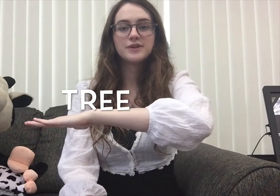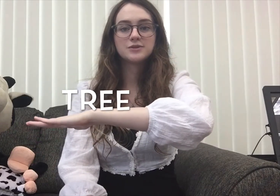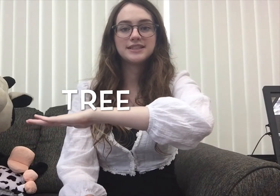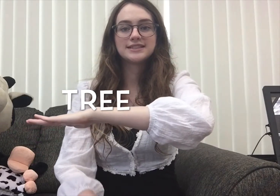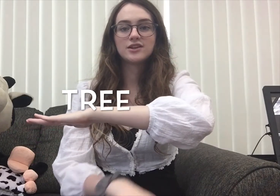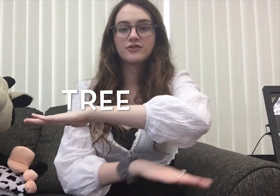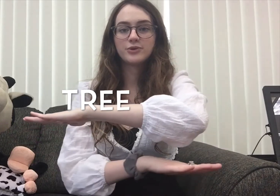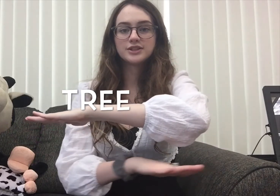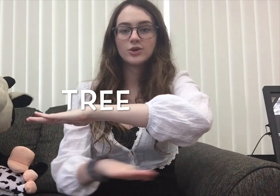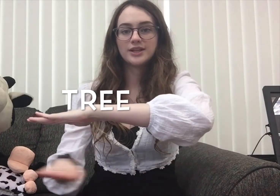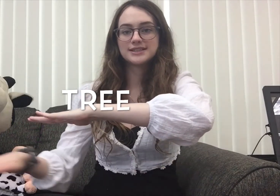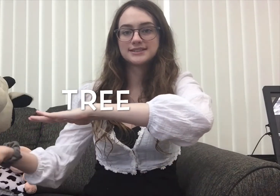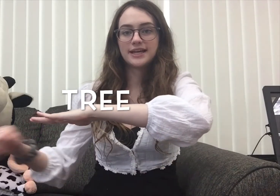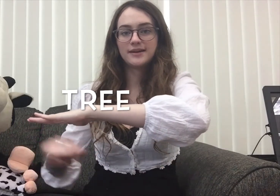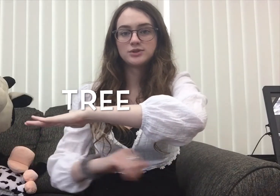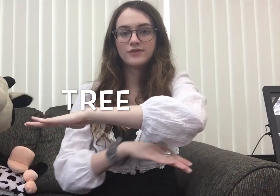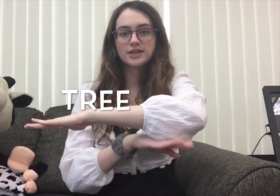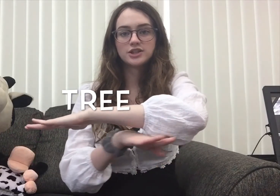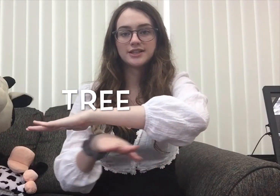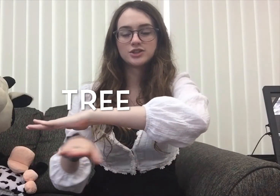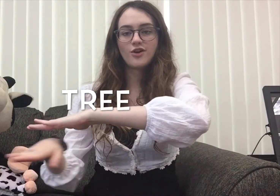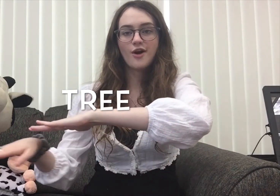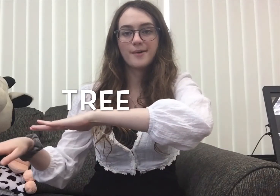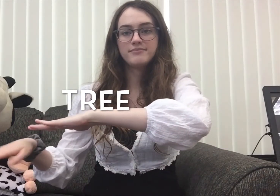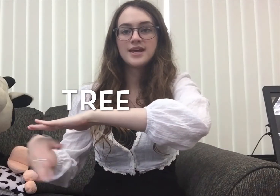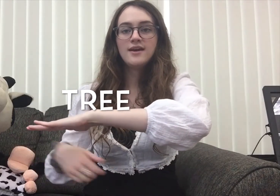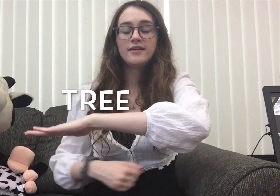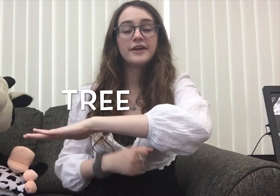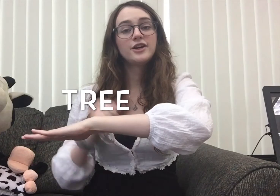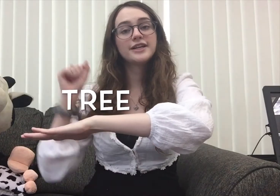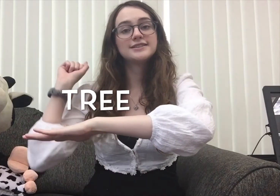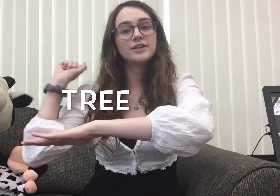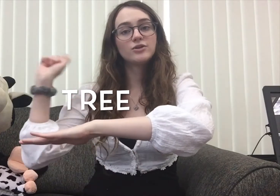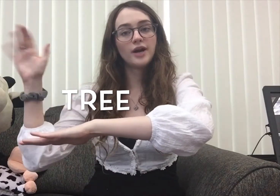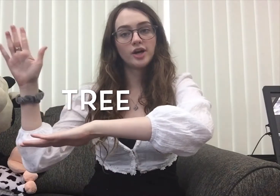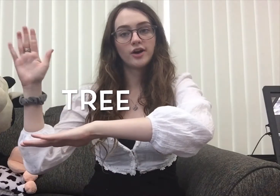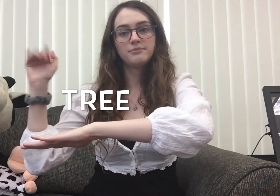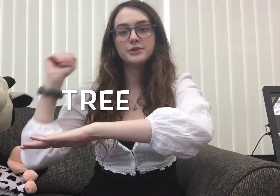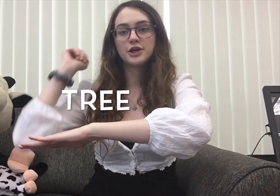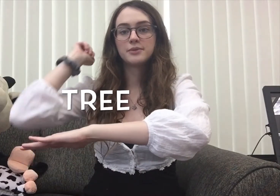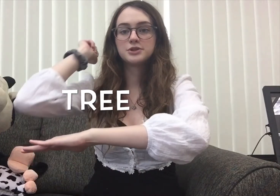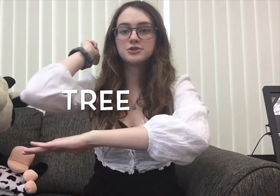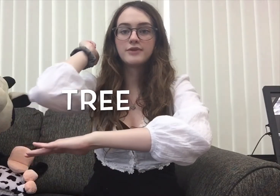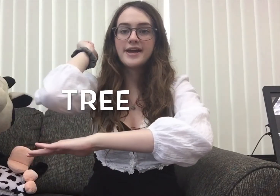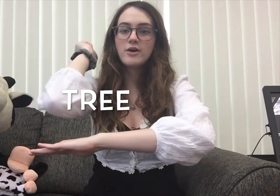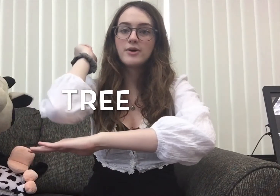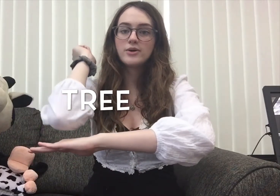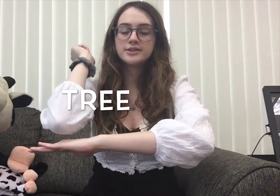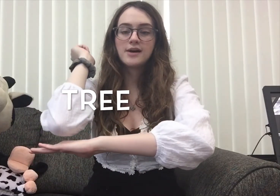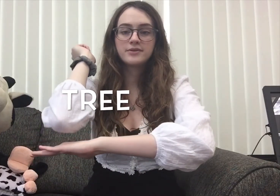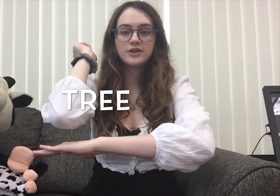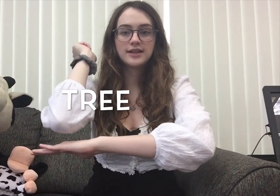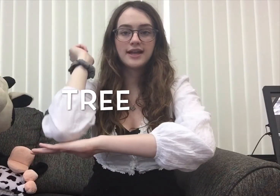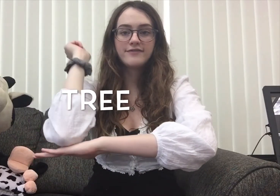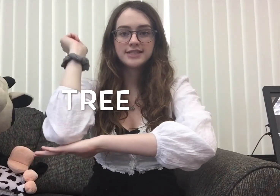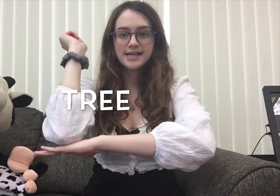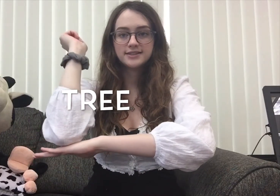which means that the floor goes in the same direction as your arm. Then you're going to take your right arm, you're going to put your right elbow on top of your left hand,